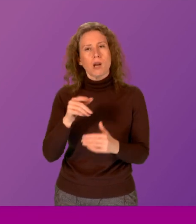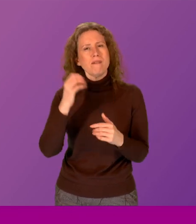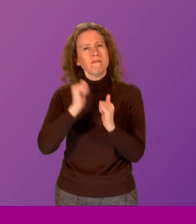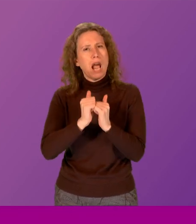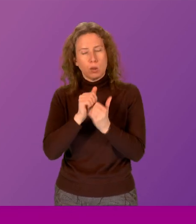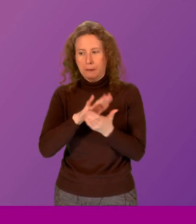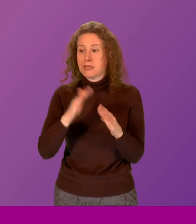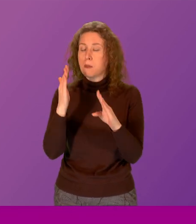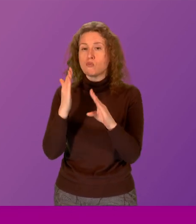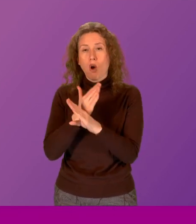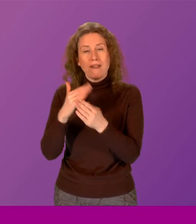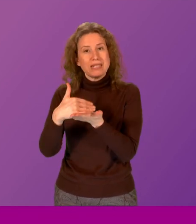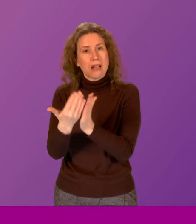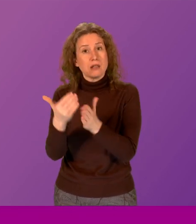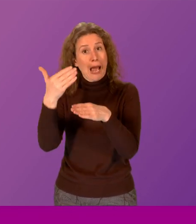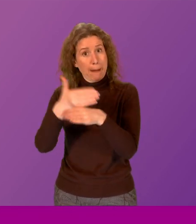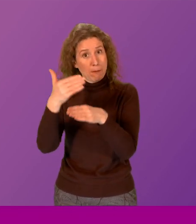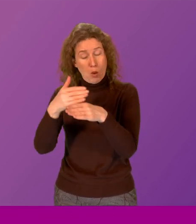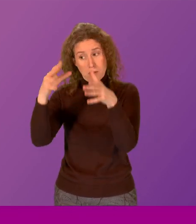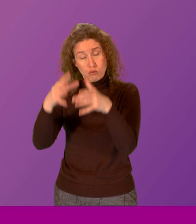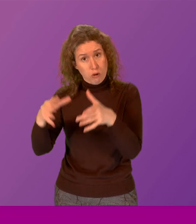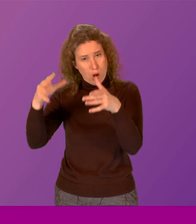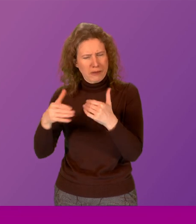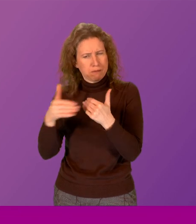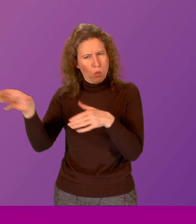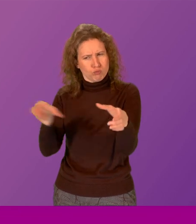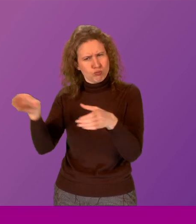sector employment grow in Scotland more than in any other UK nation.